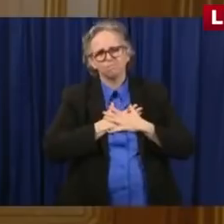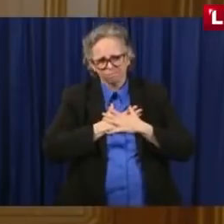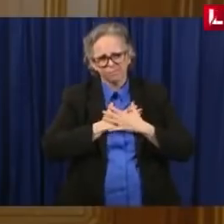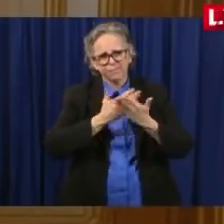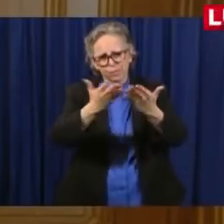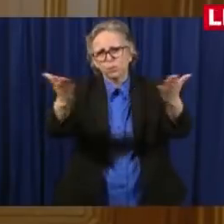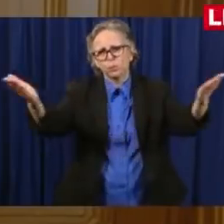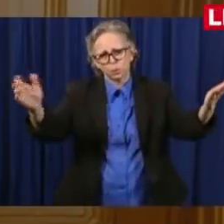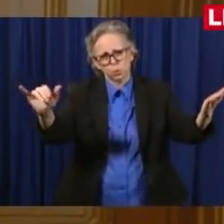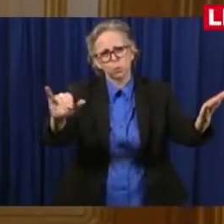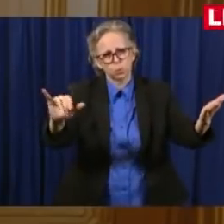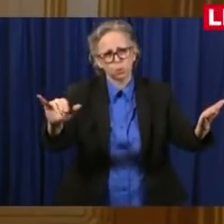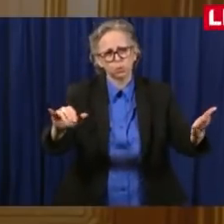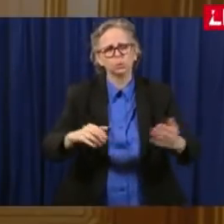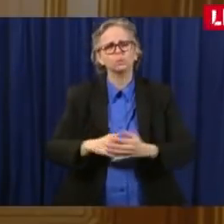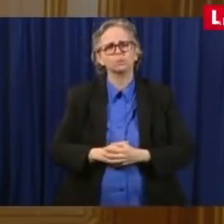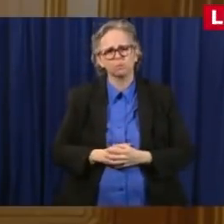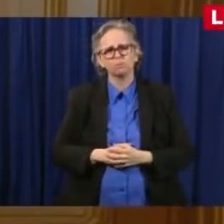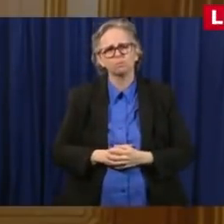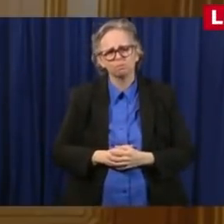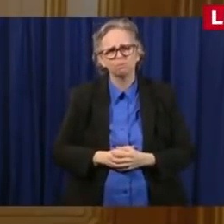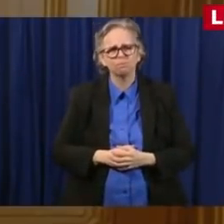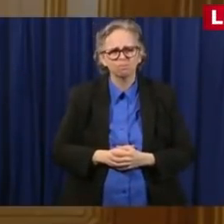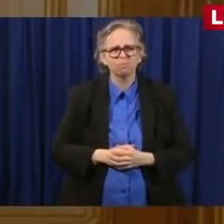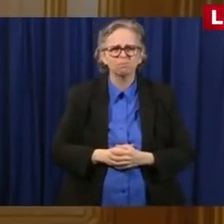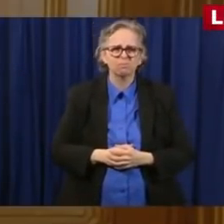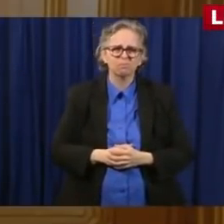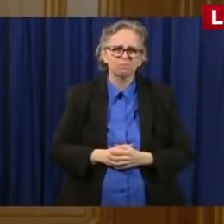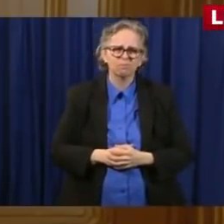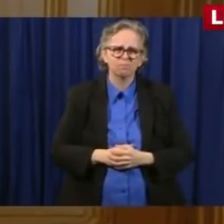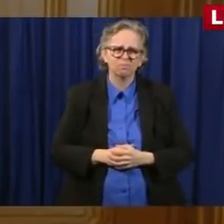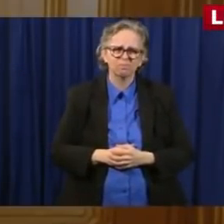BECAUSE OF THE CORONAVIRUS.